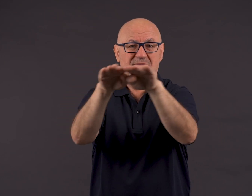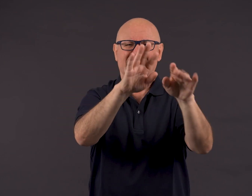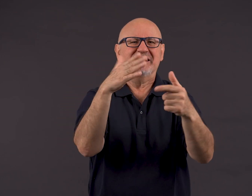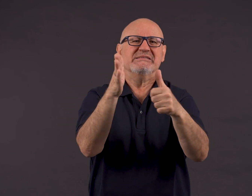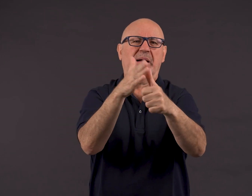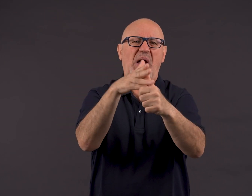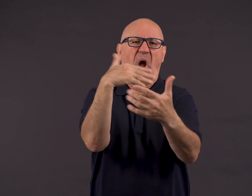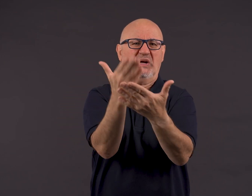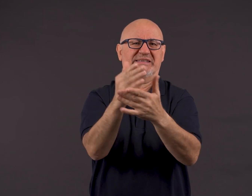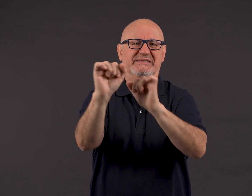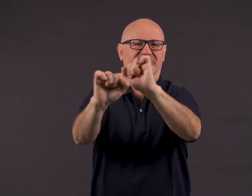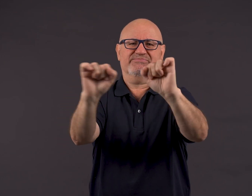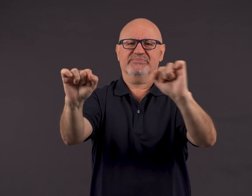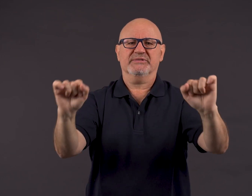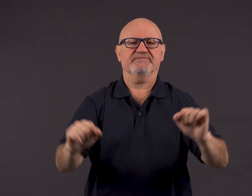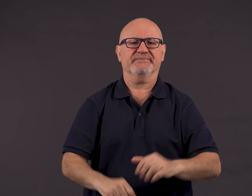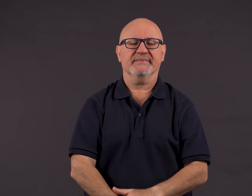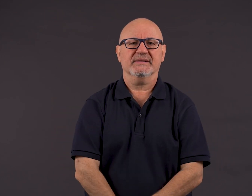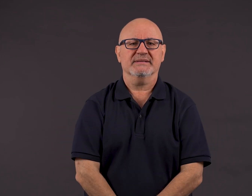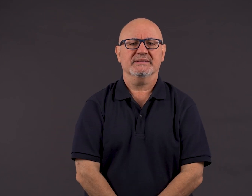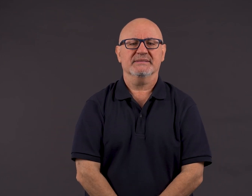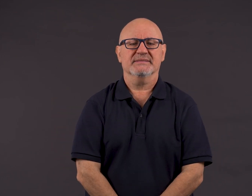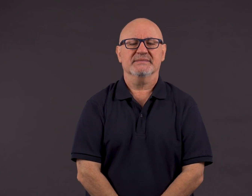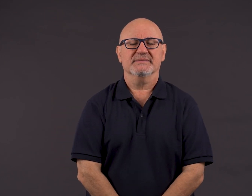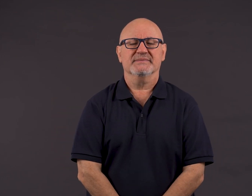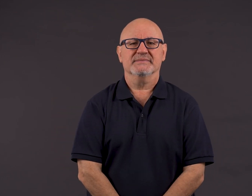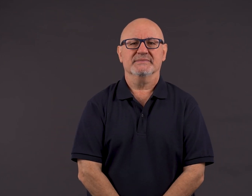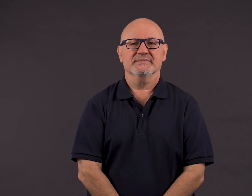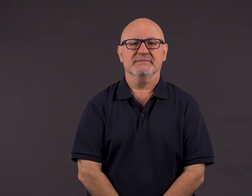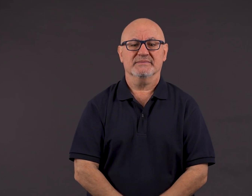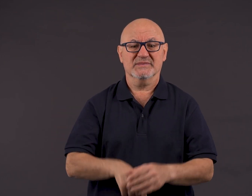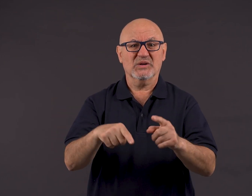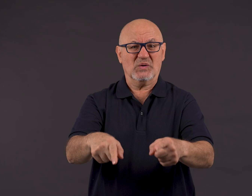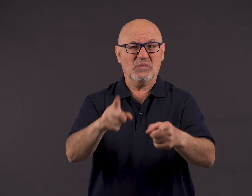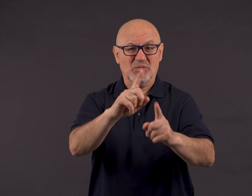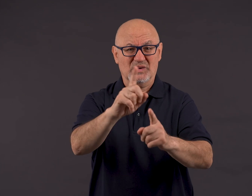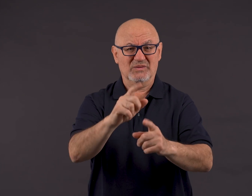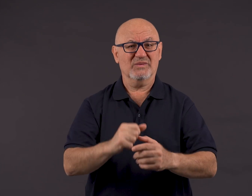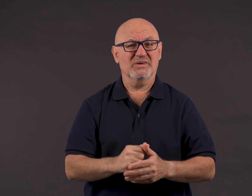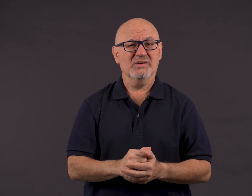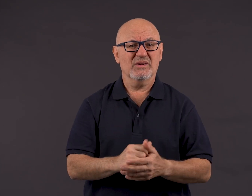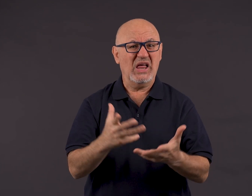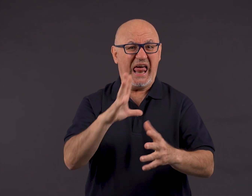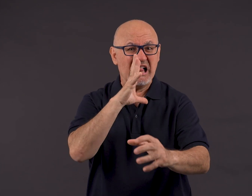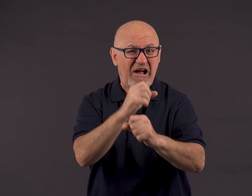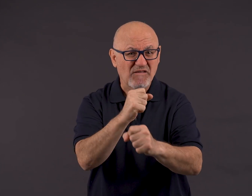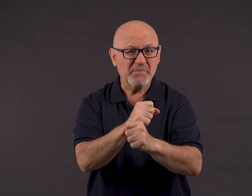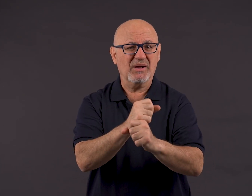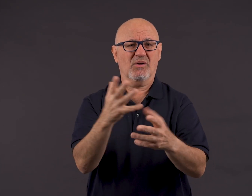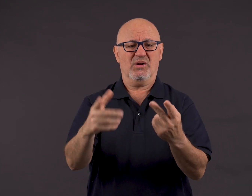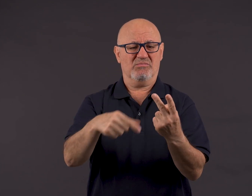their own individual needs. Sometimes stakeholders such as the government,